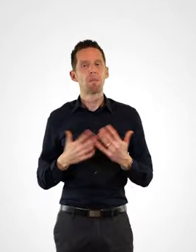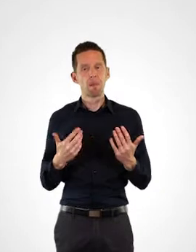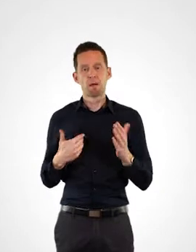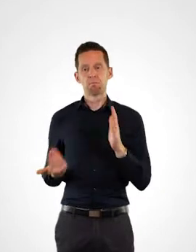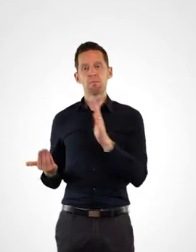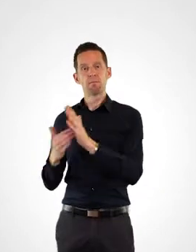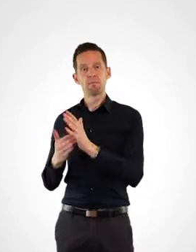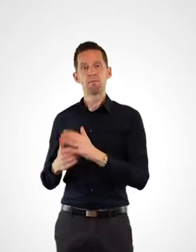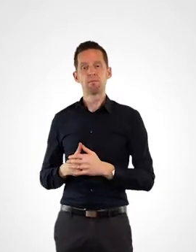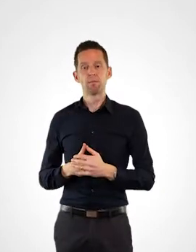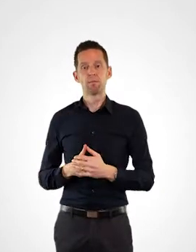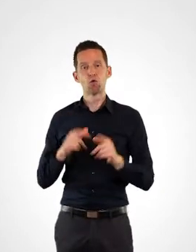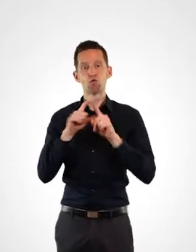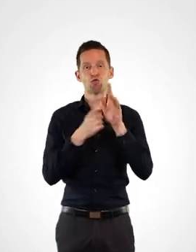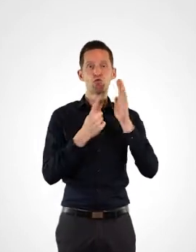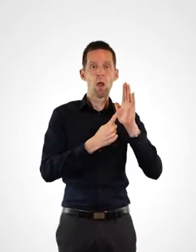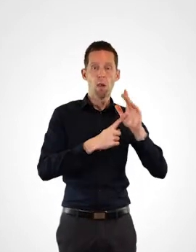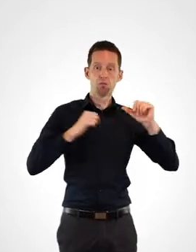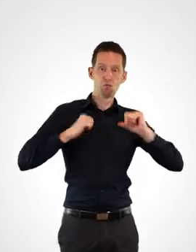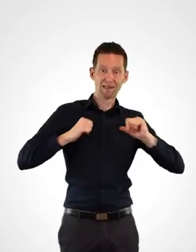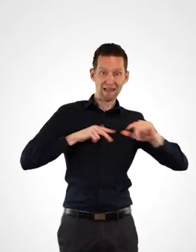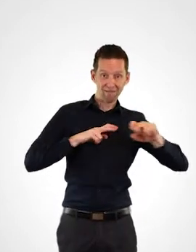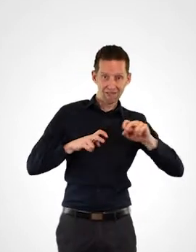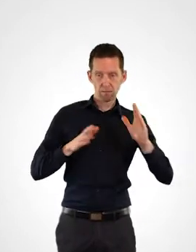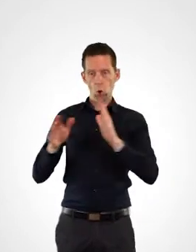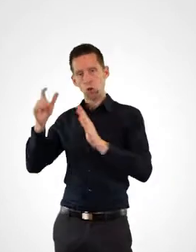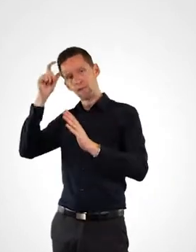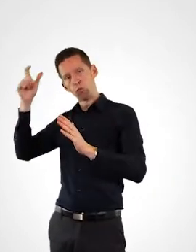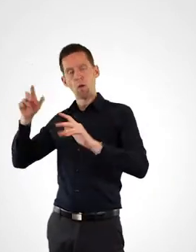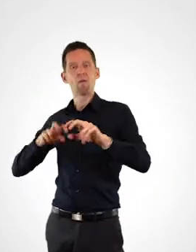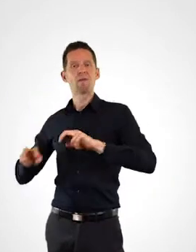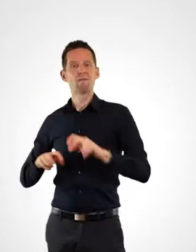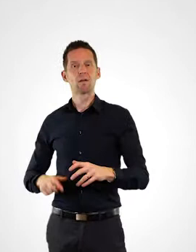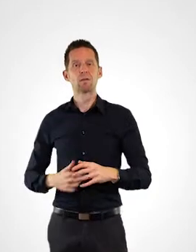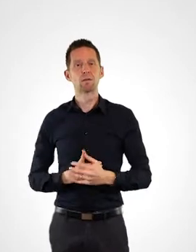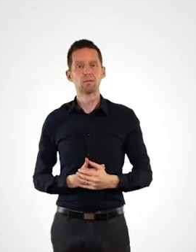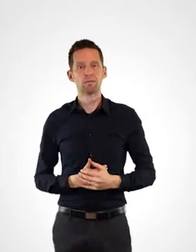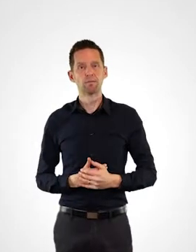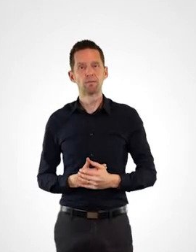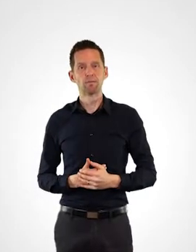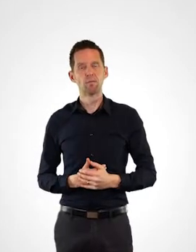And then we do both drill and practice activities and conceptual activities.